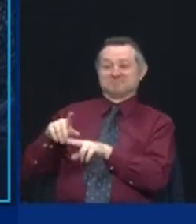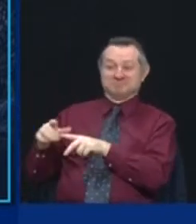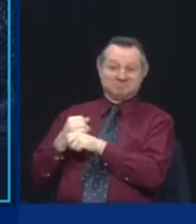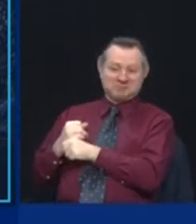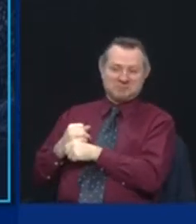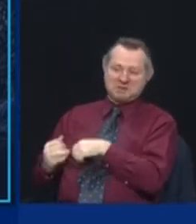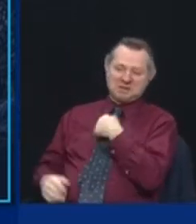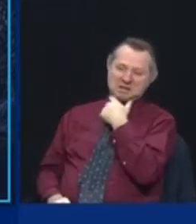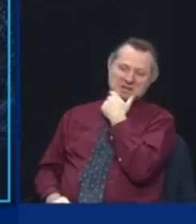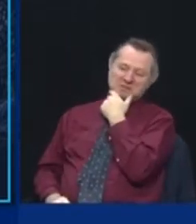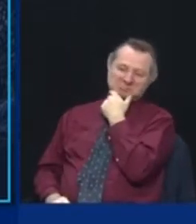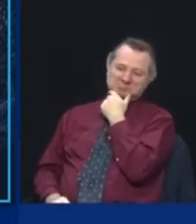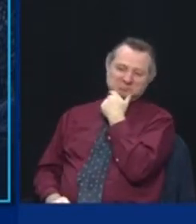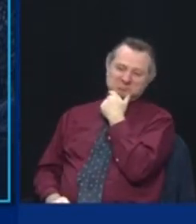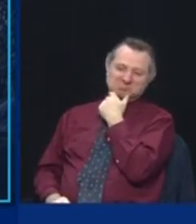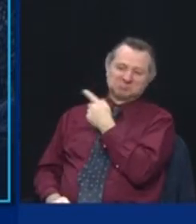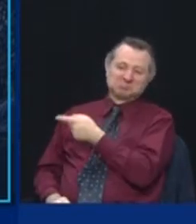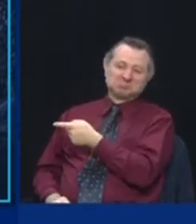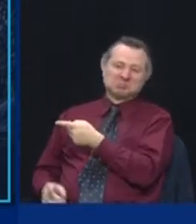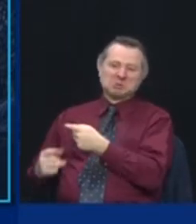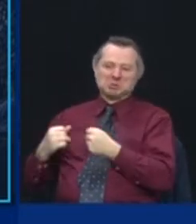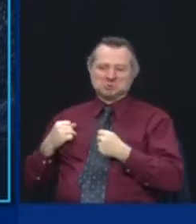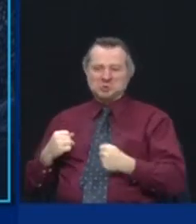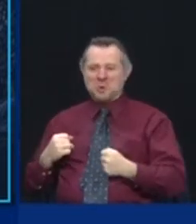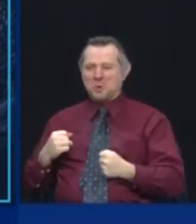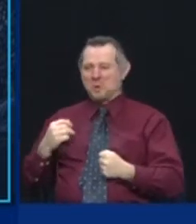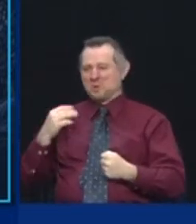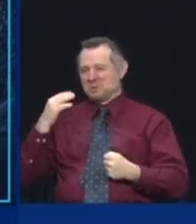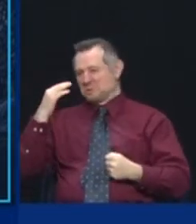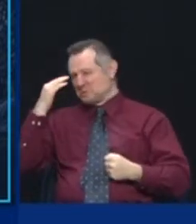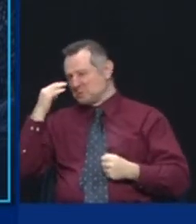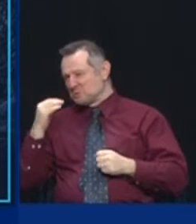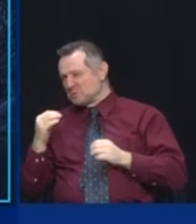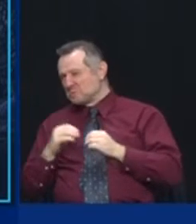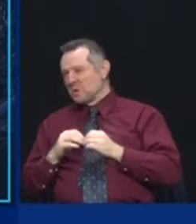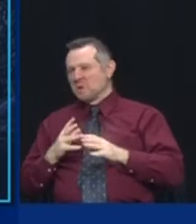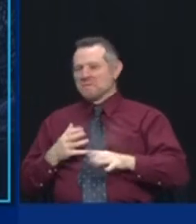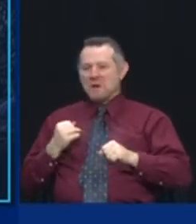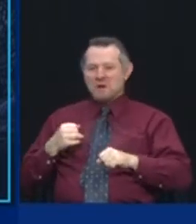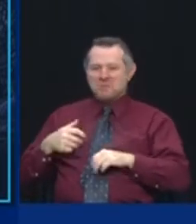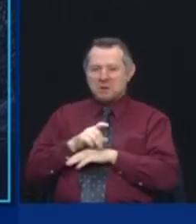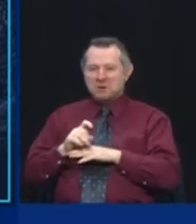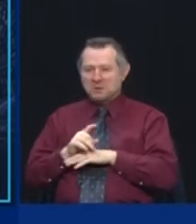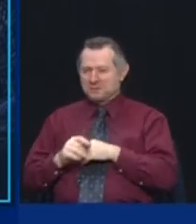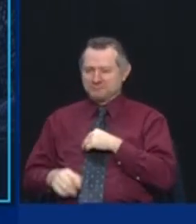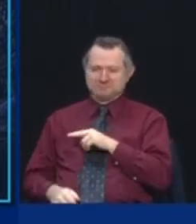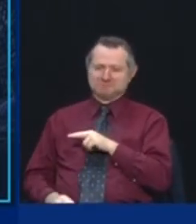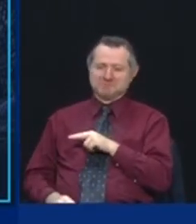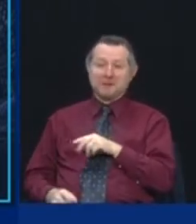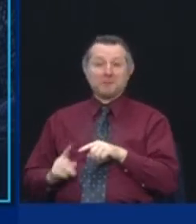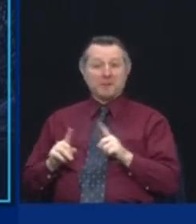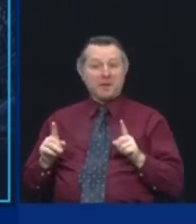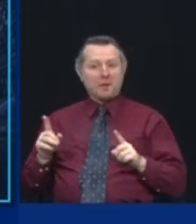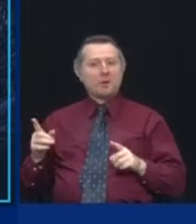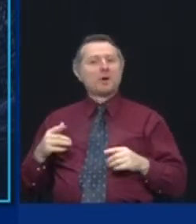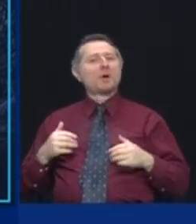HE IS A OFFICIAL MEMBER OF BOTH DOESN'T STRIKE YOU AS A BALLPLAYER. HE'S STRONGER AND MORE AGILE THAN YOU MAY APPEAR.